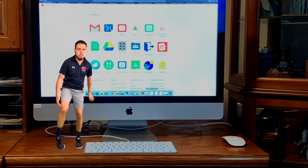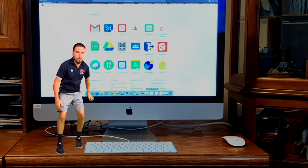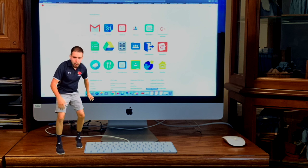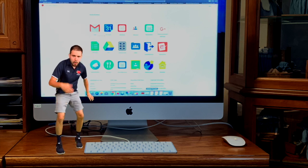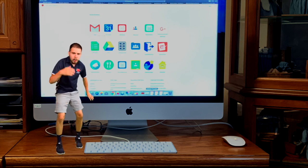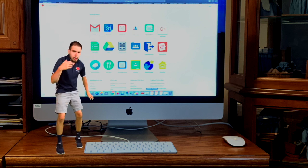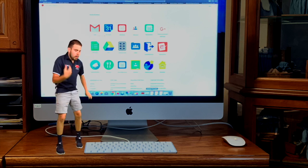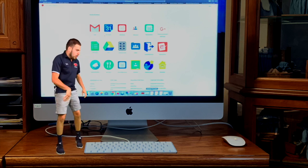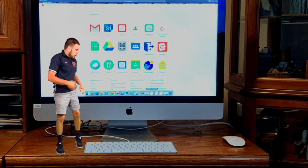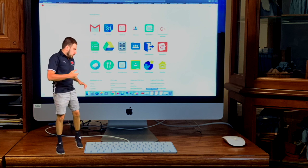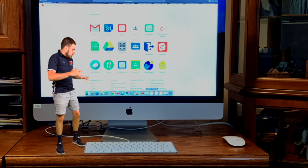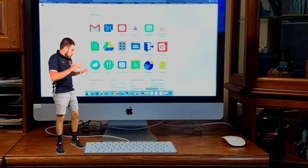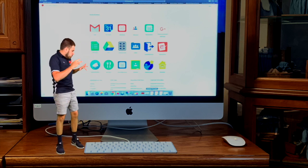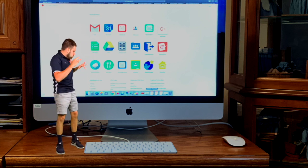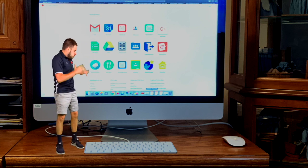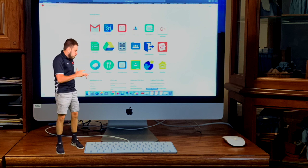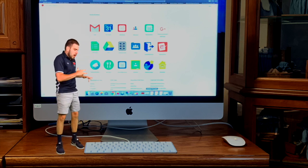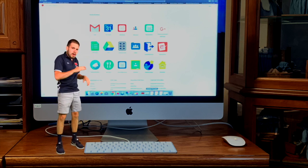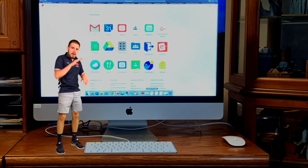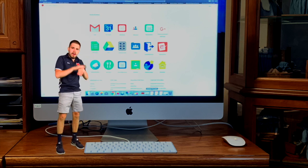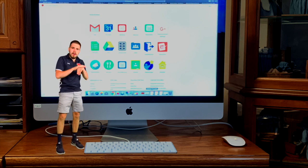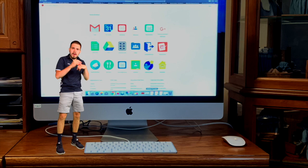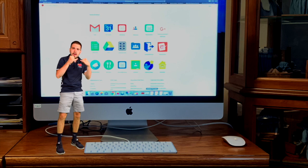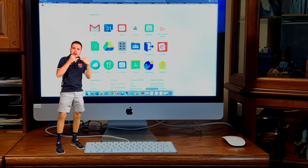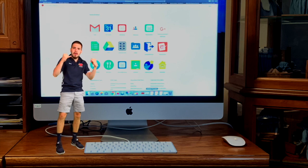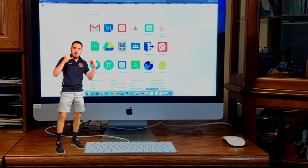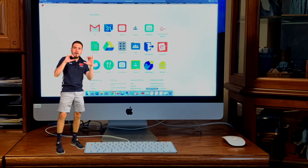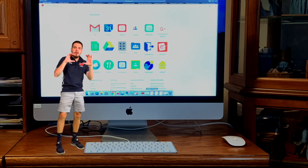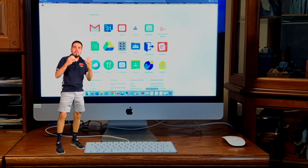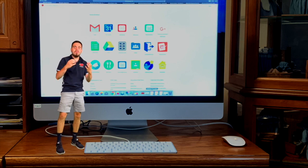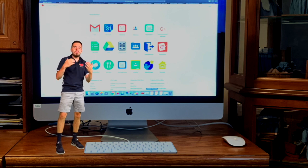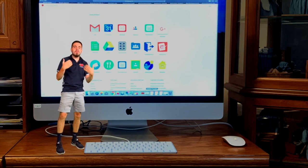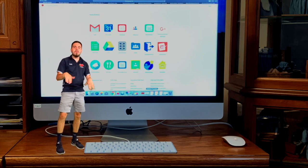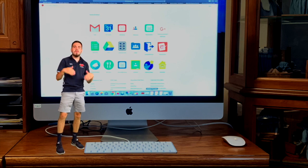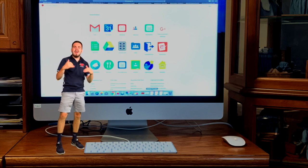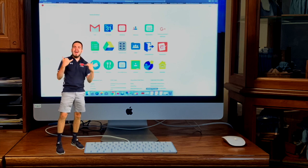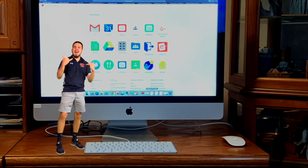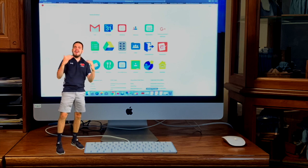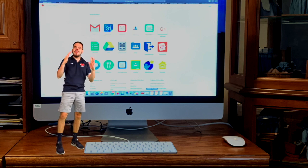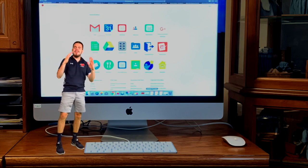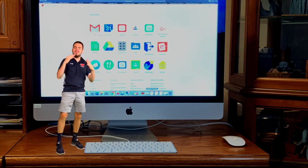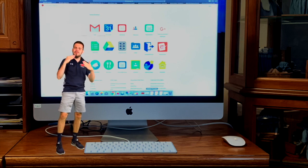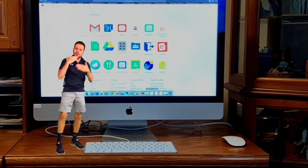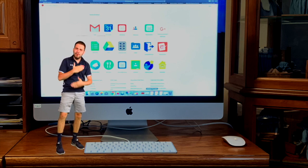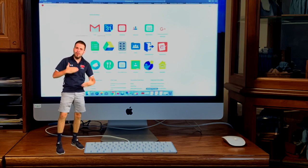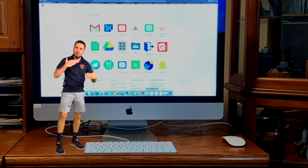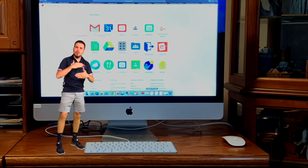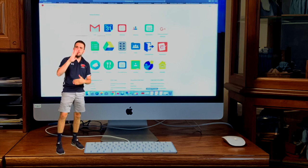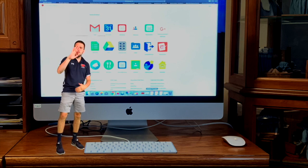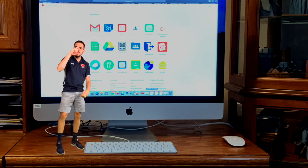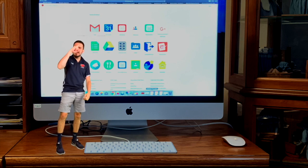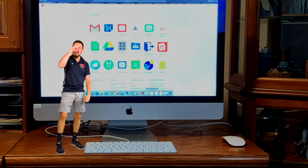Oh! I hate online classes. Uh! Enjoy your Summer!